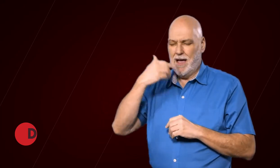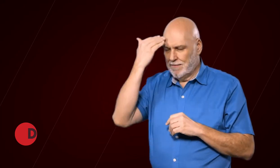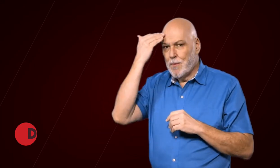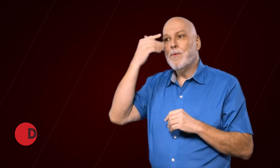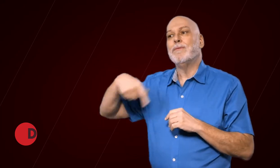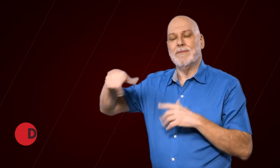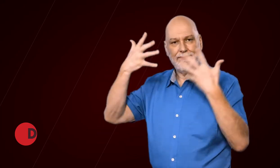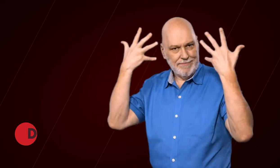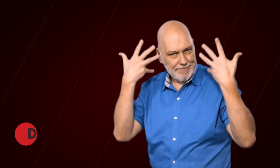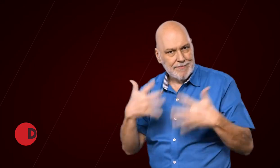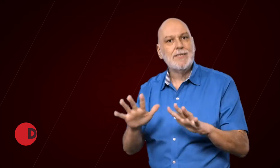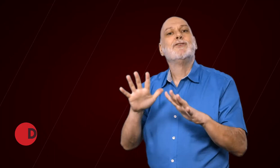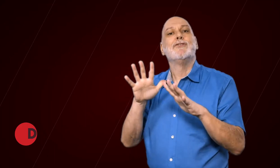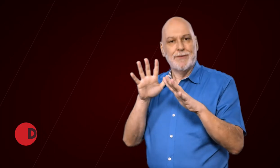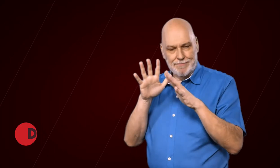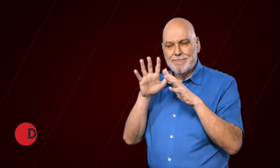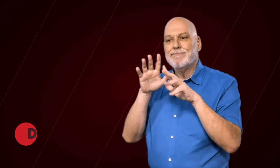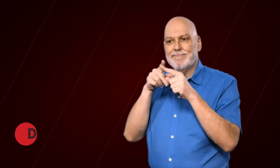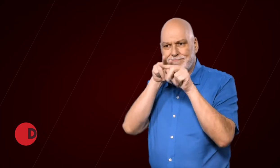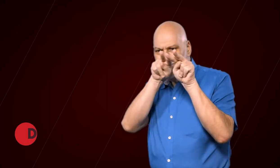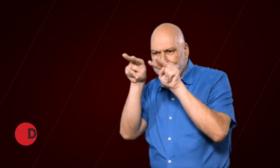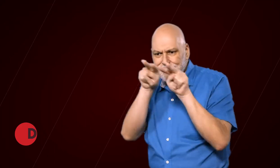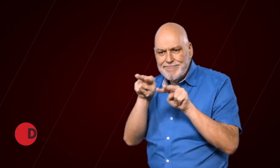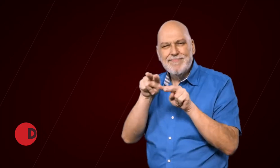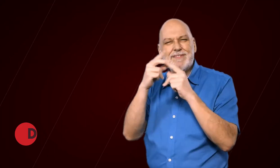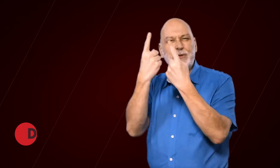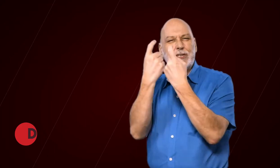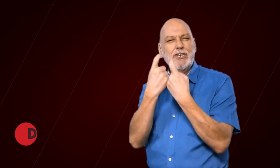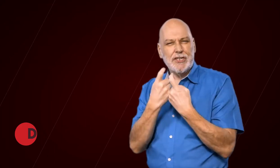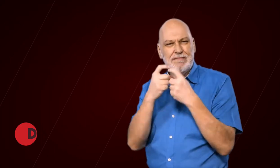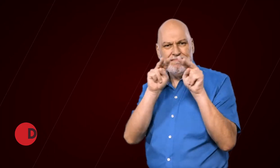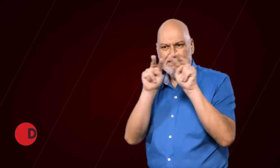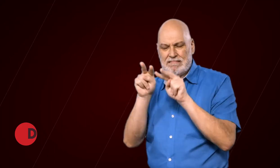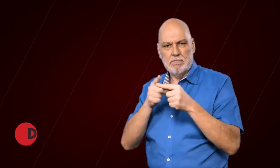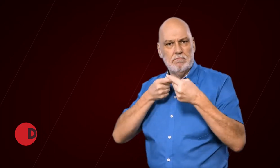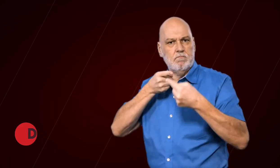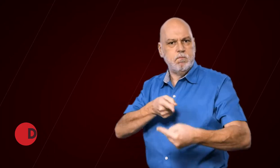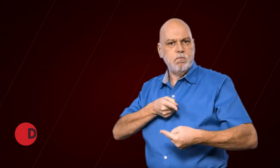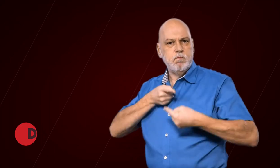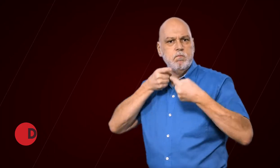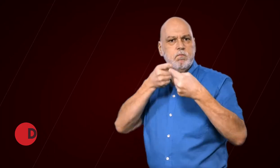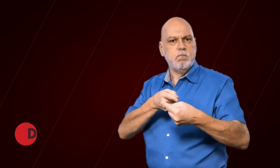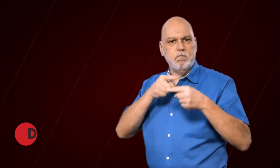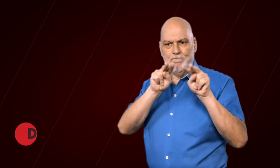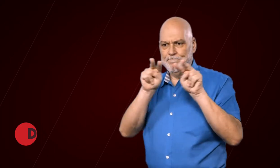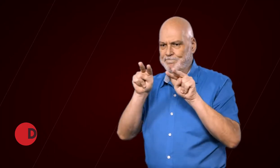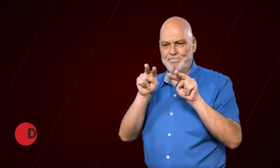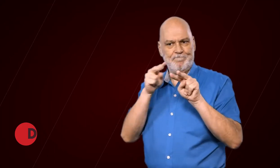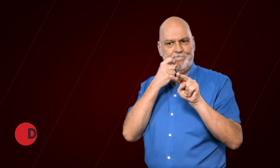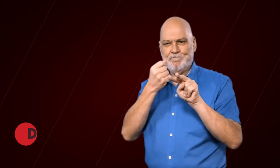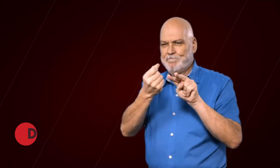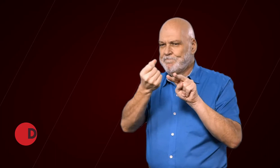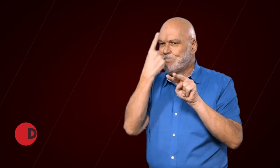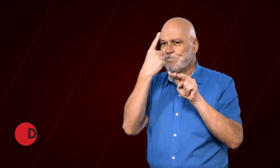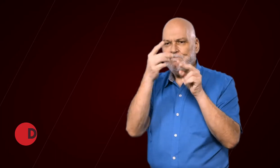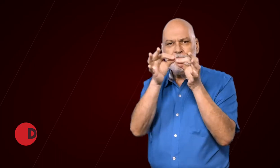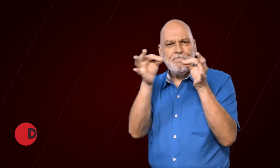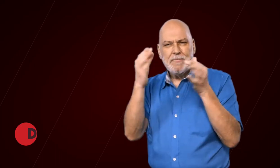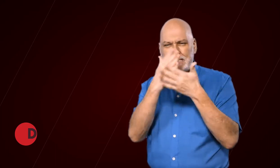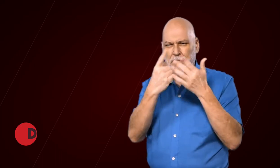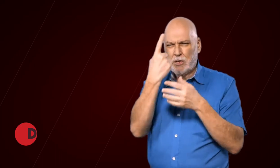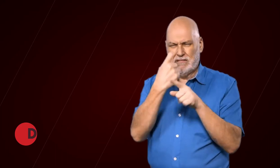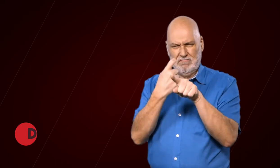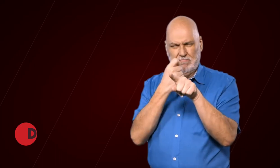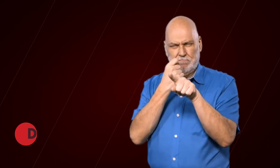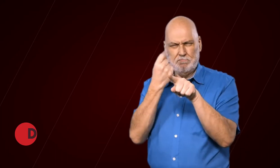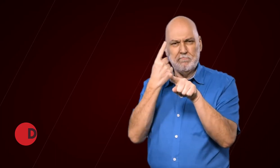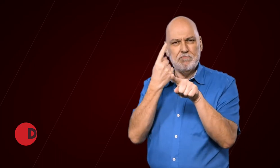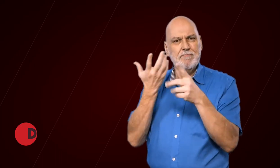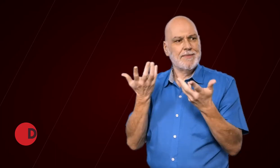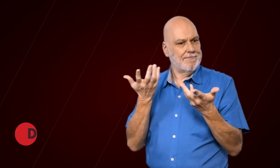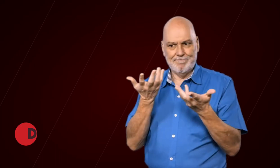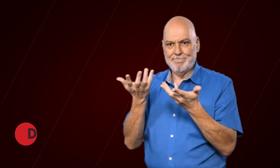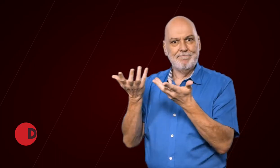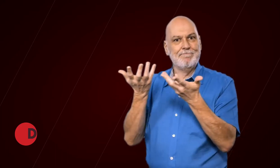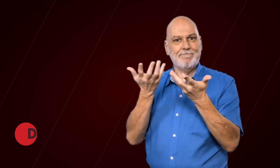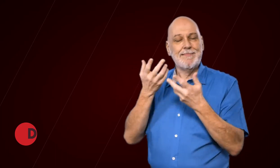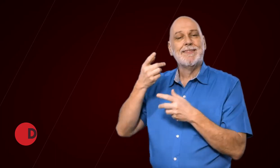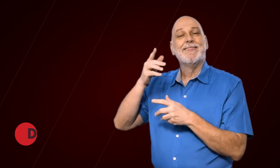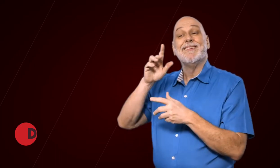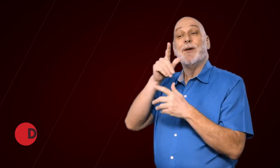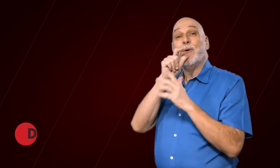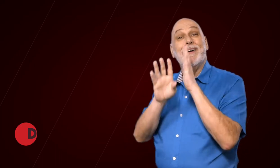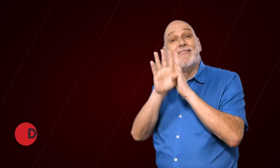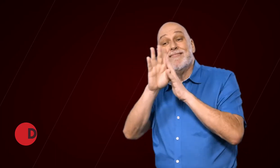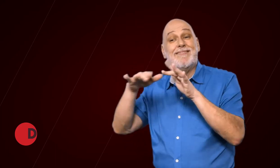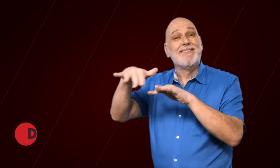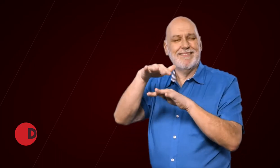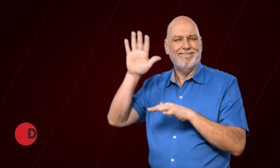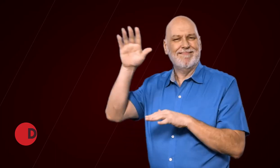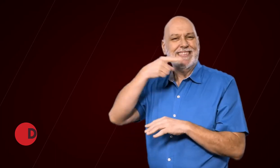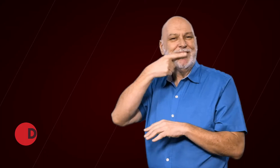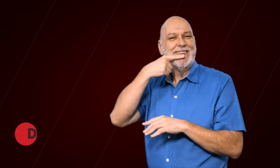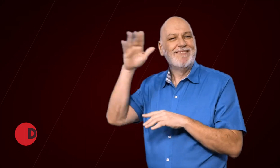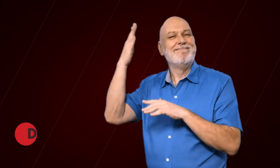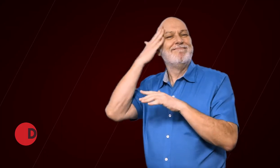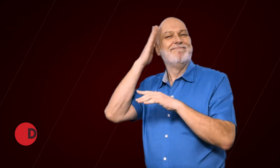The Deaf community has struggled to answer a common question asked